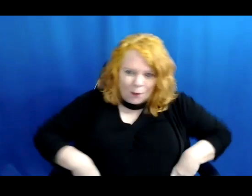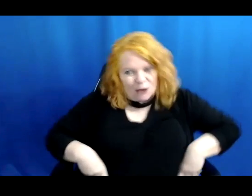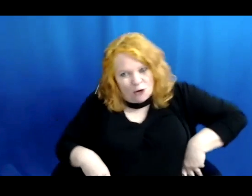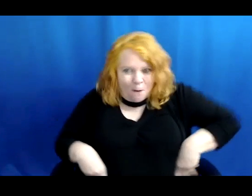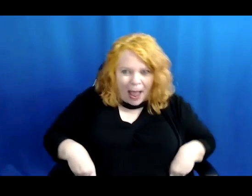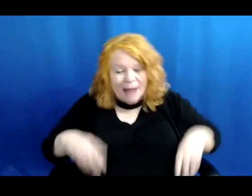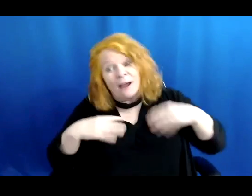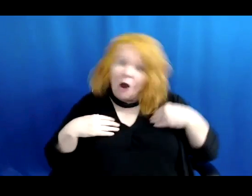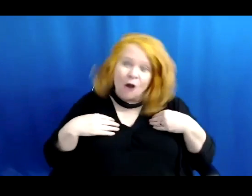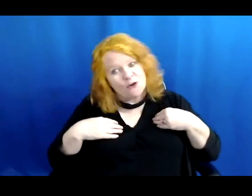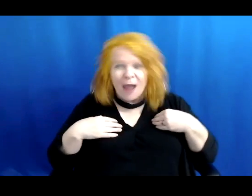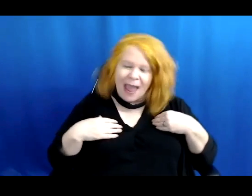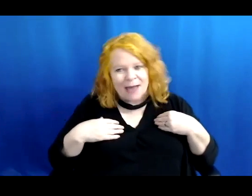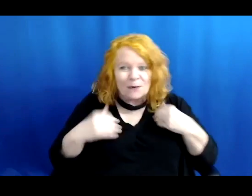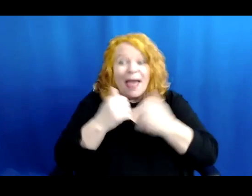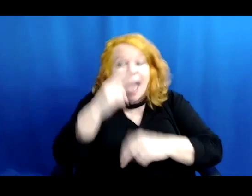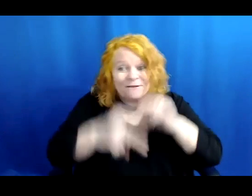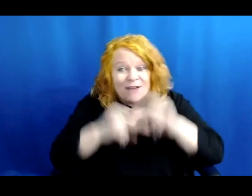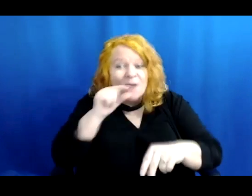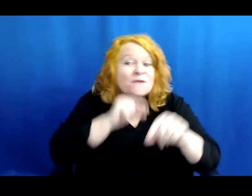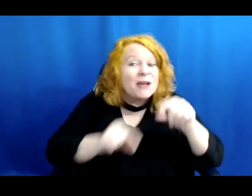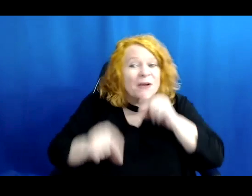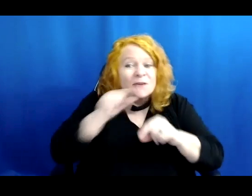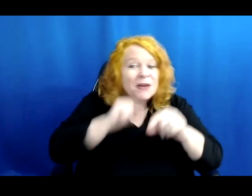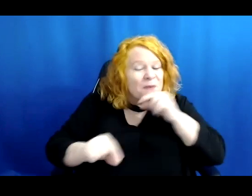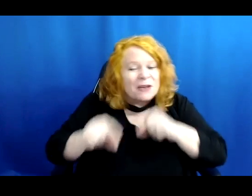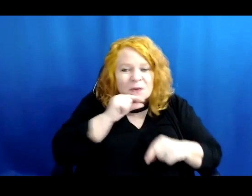have fun with Gwyn Gwyn Gwyn Gwyn, Gwyn-ee, Gwyn Gwyn. I am going to put my left arm in